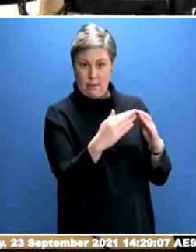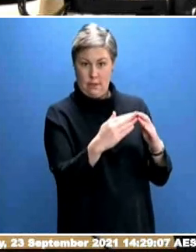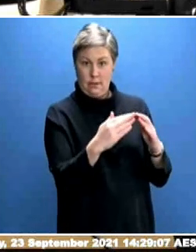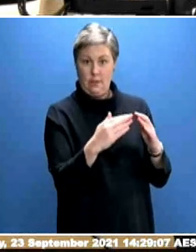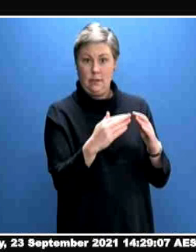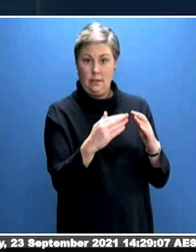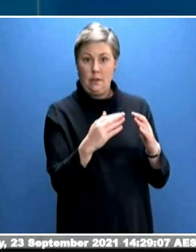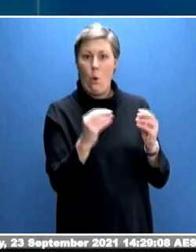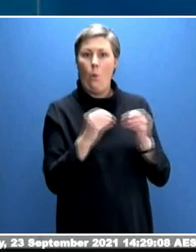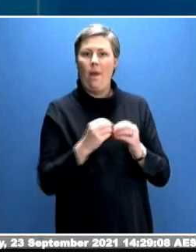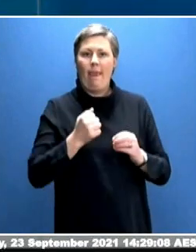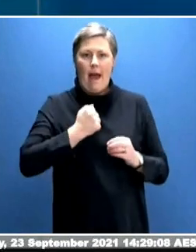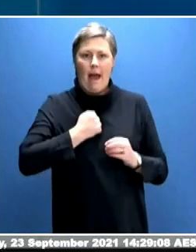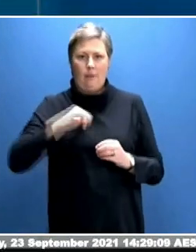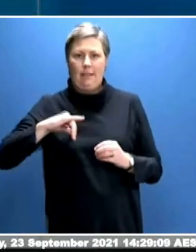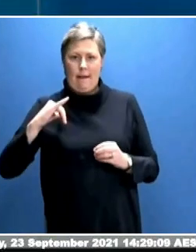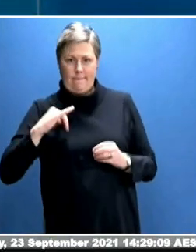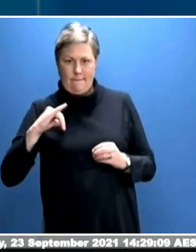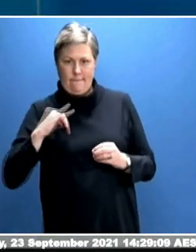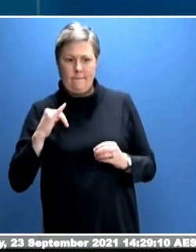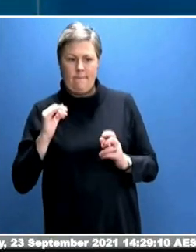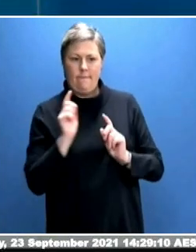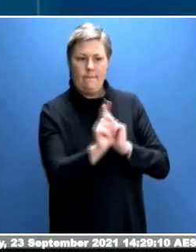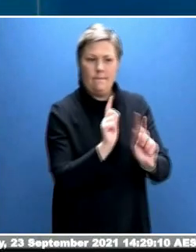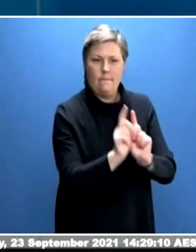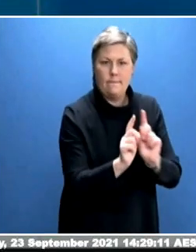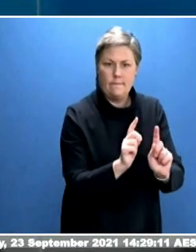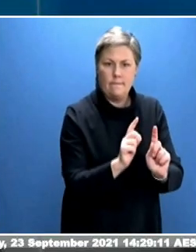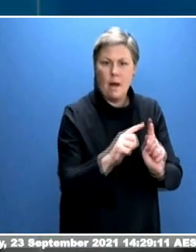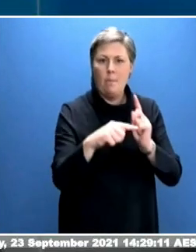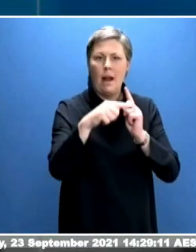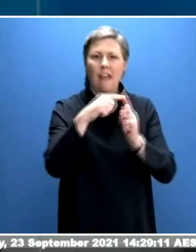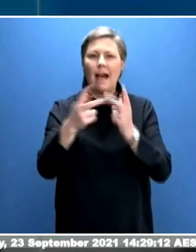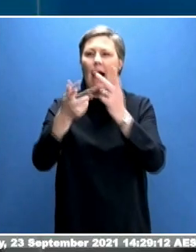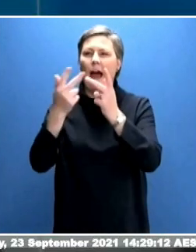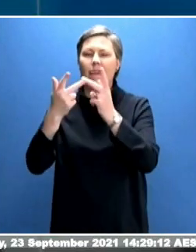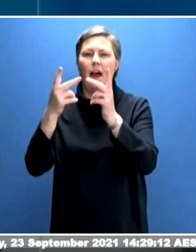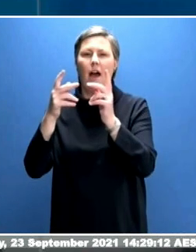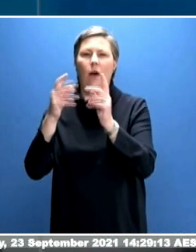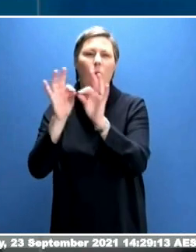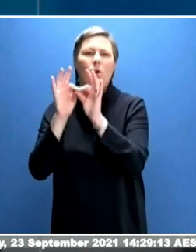own staff and supplementary staff from another care agency or organisation.